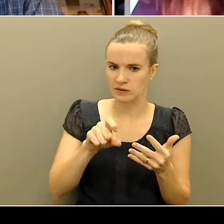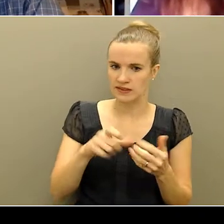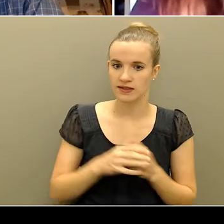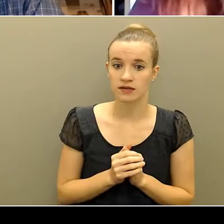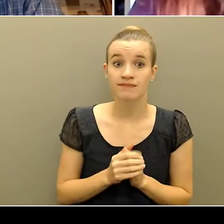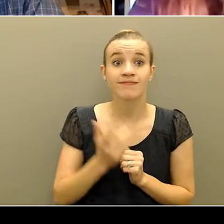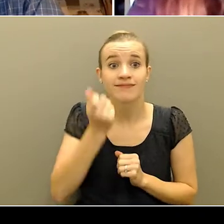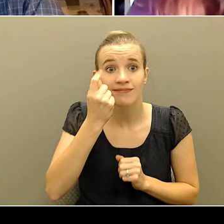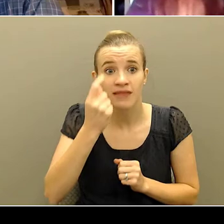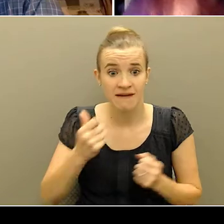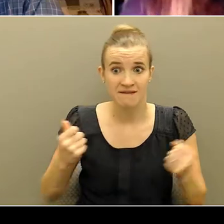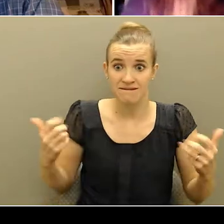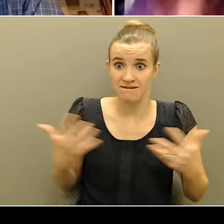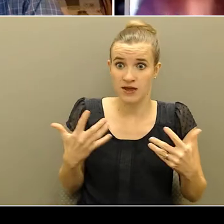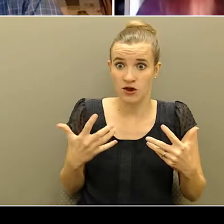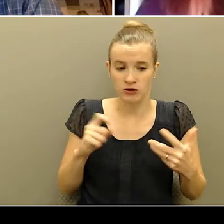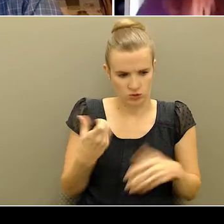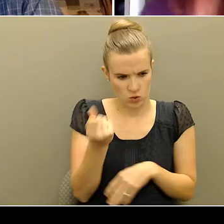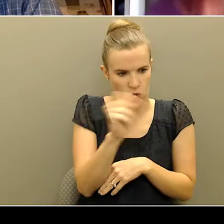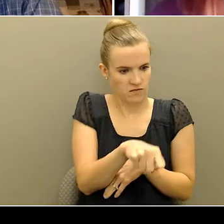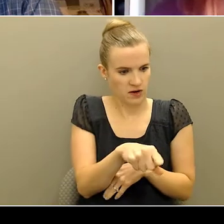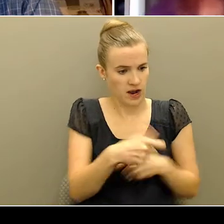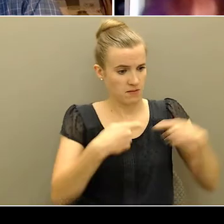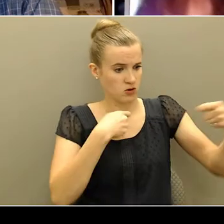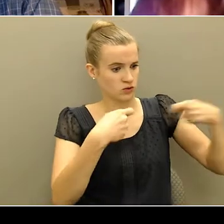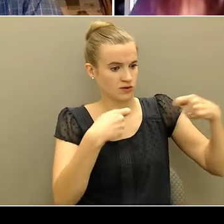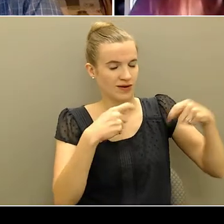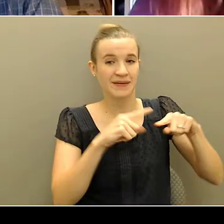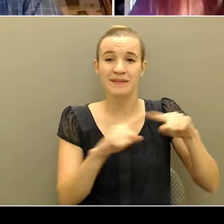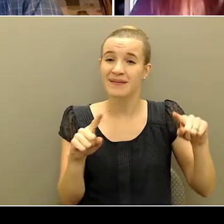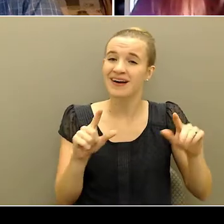gonna call it a night and go home, you know, just just just trust that gut or,